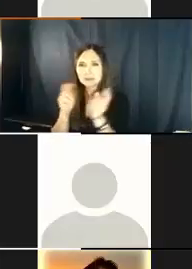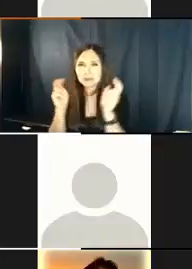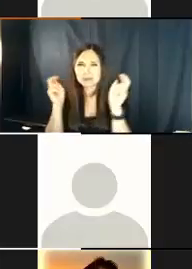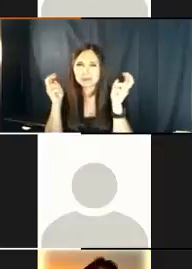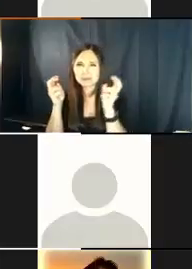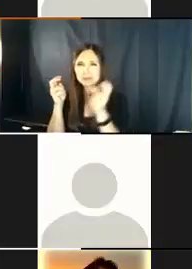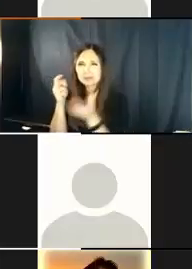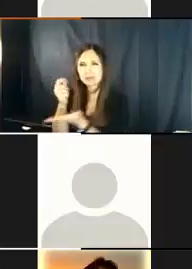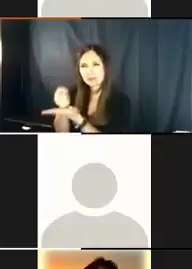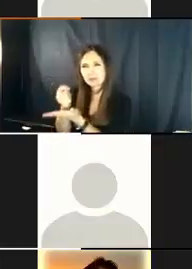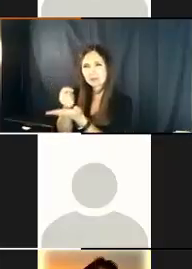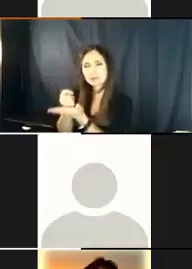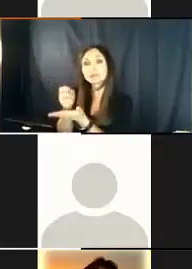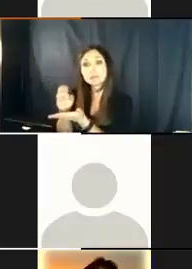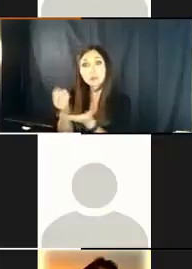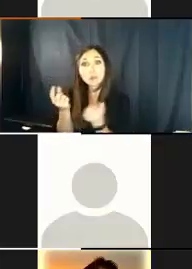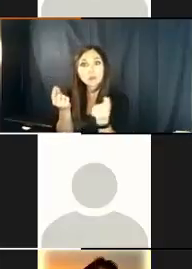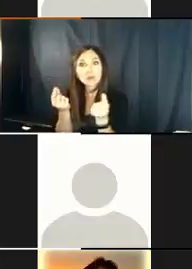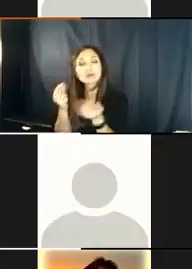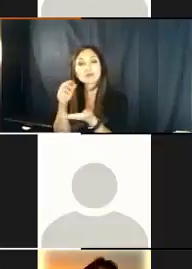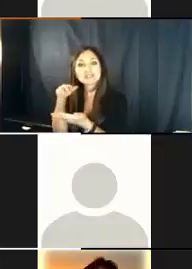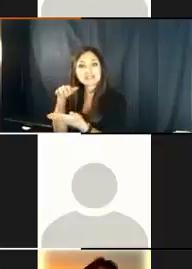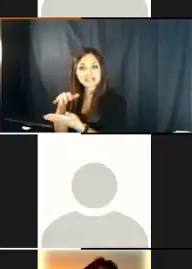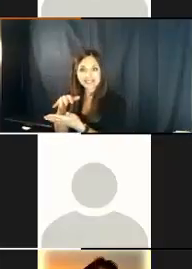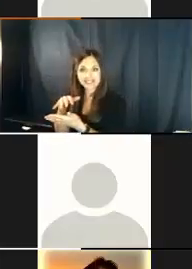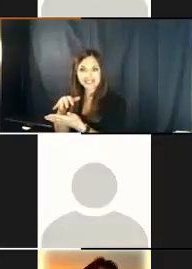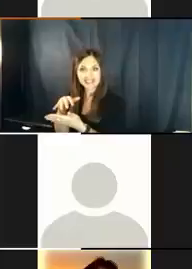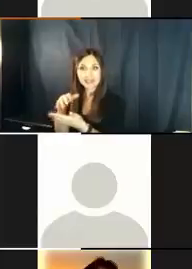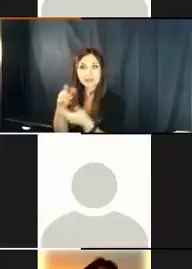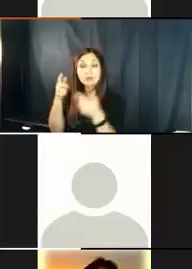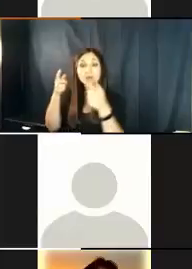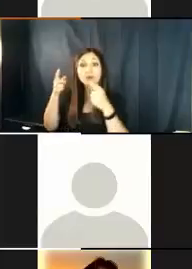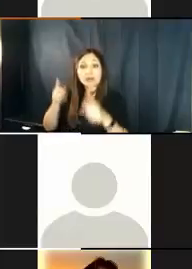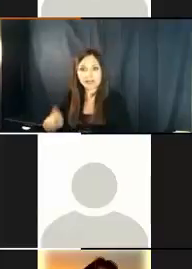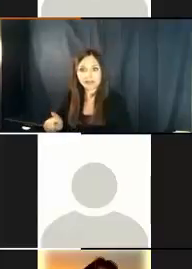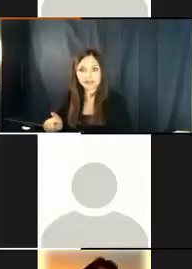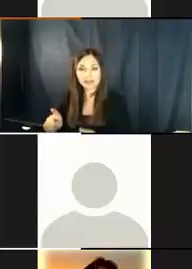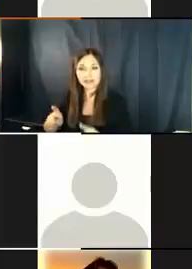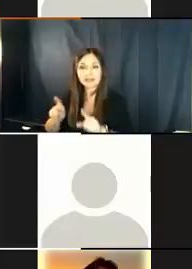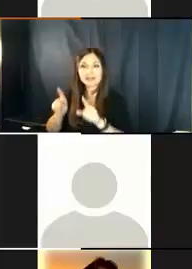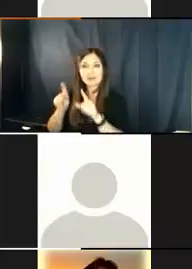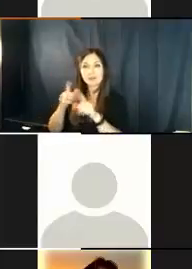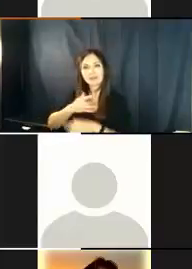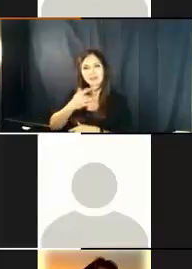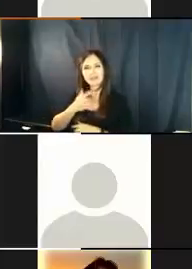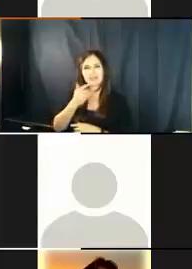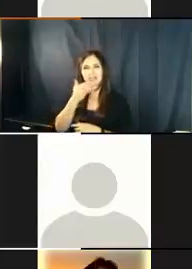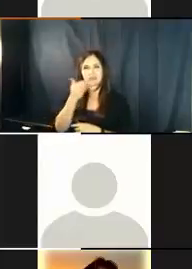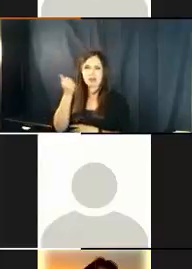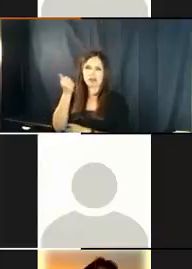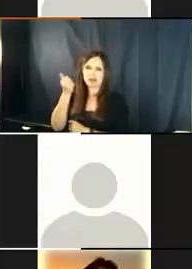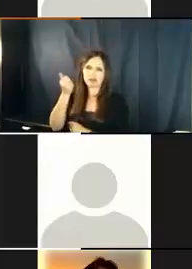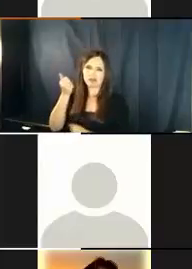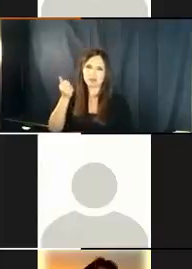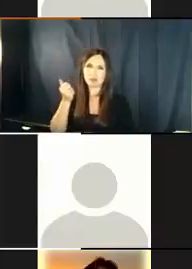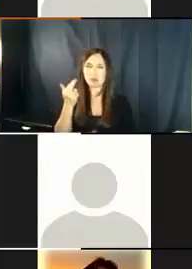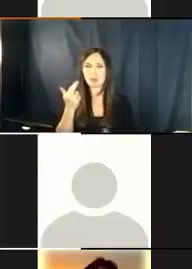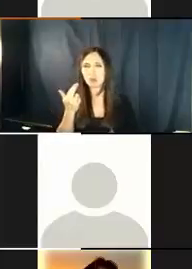And so they're able to study when when they're feeling well or you know at times where they're